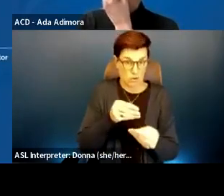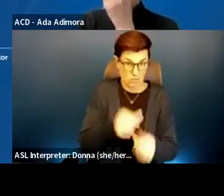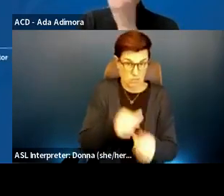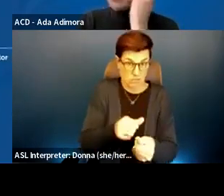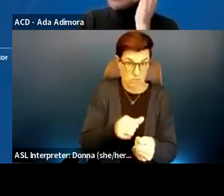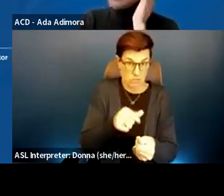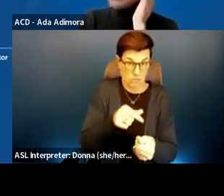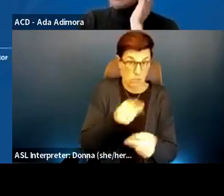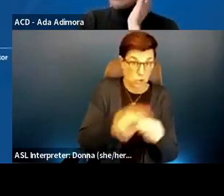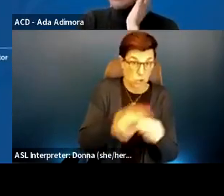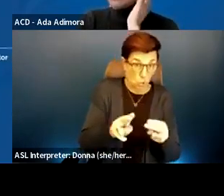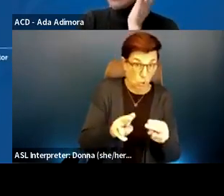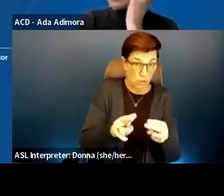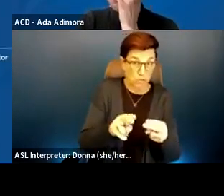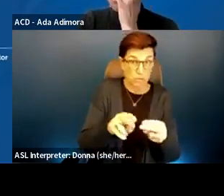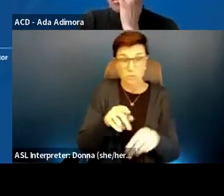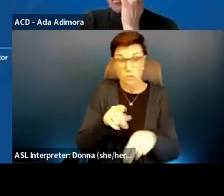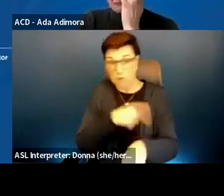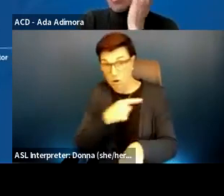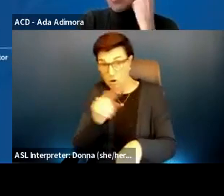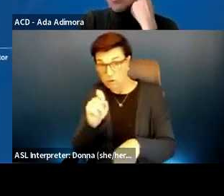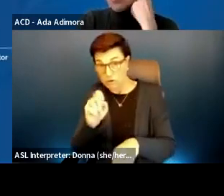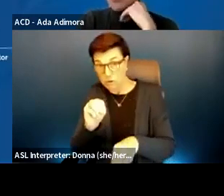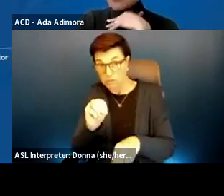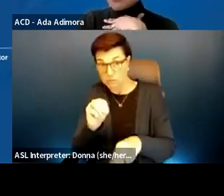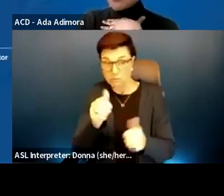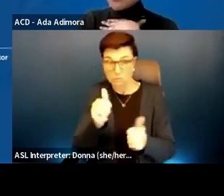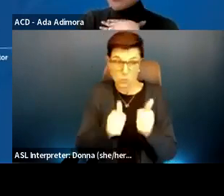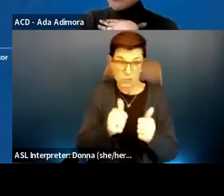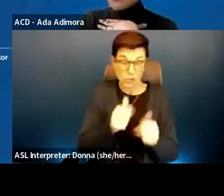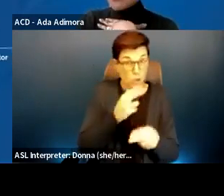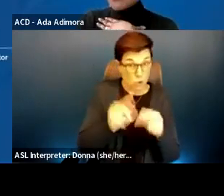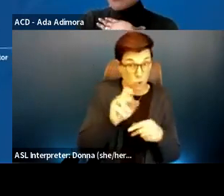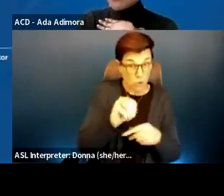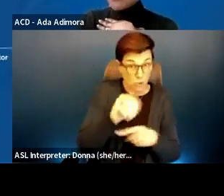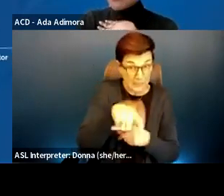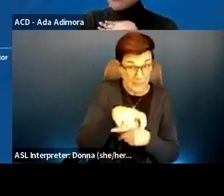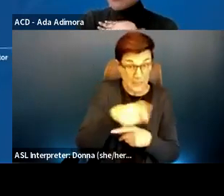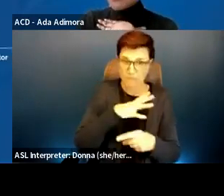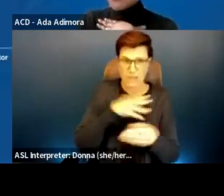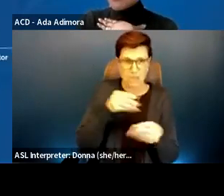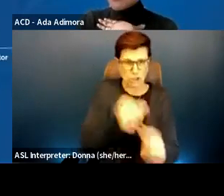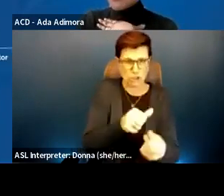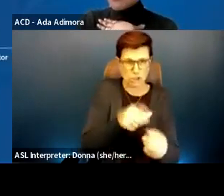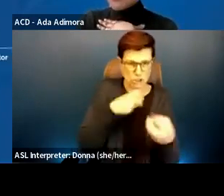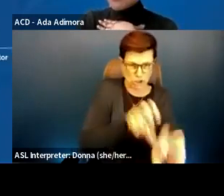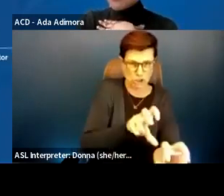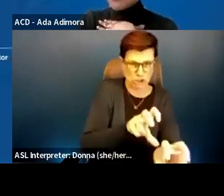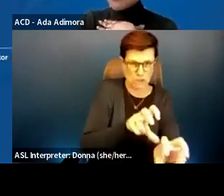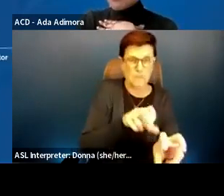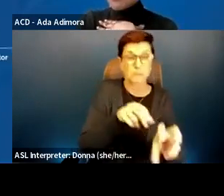But what is the long-term funding that's going to be needed to sustain the system, as well as, you know,